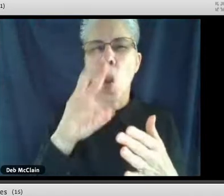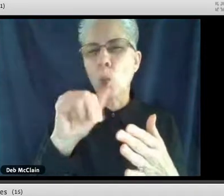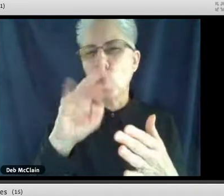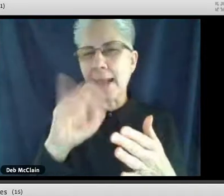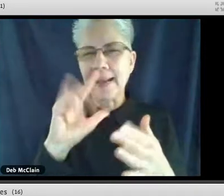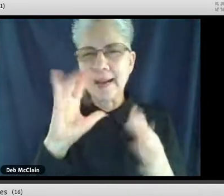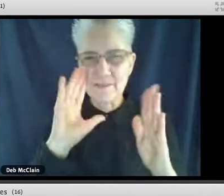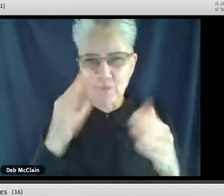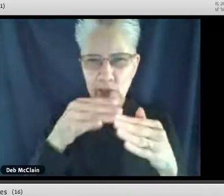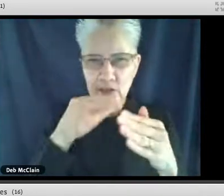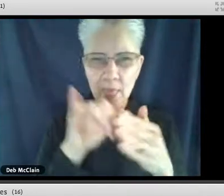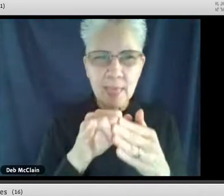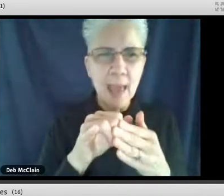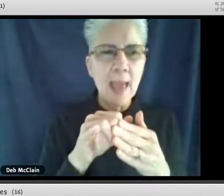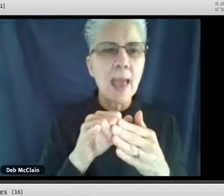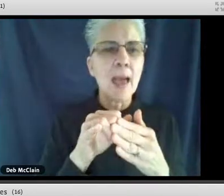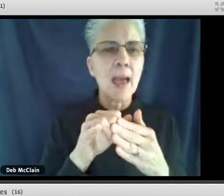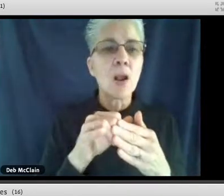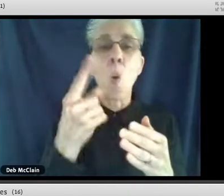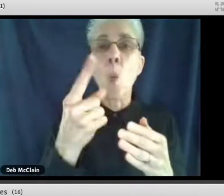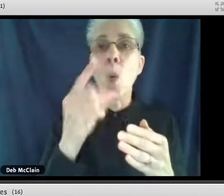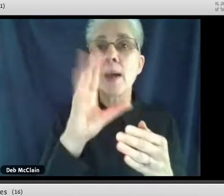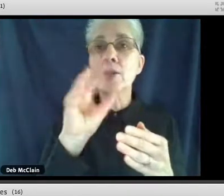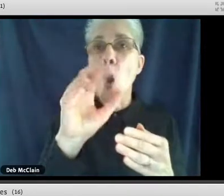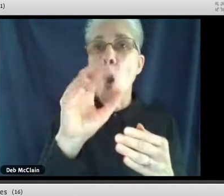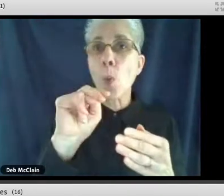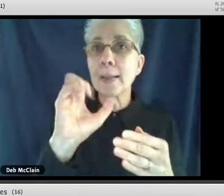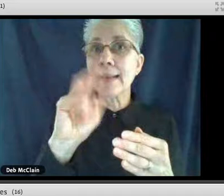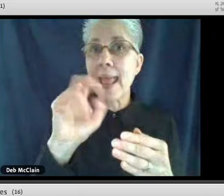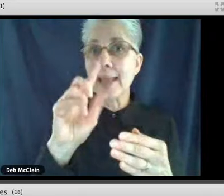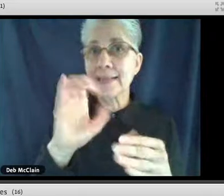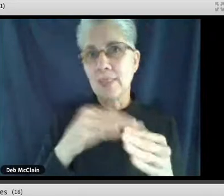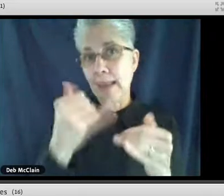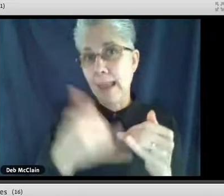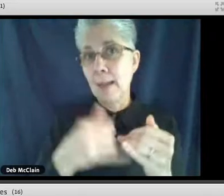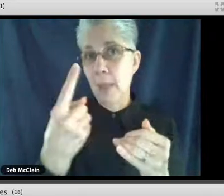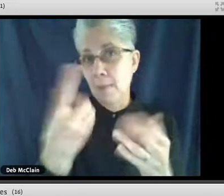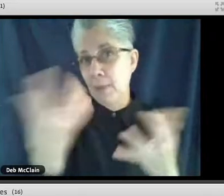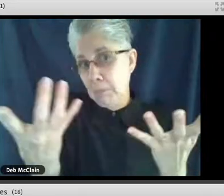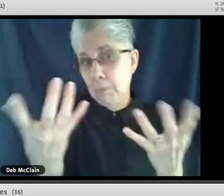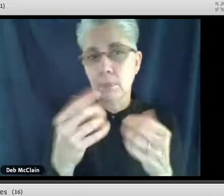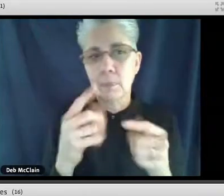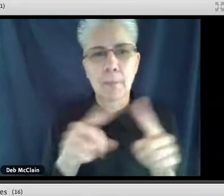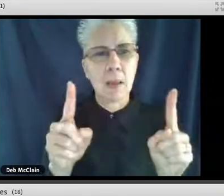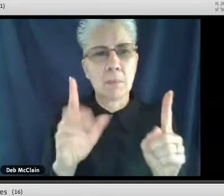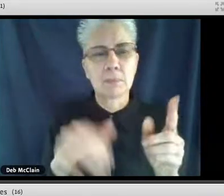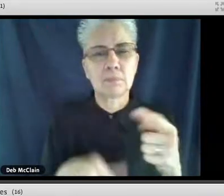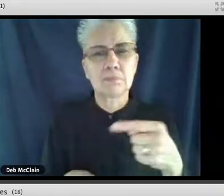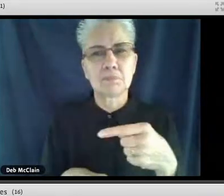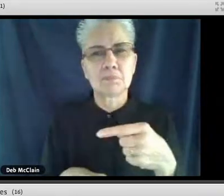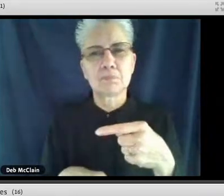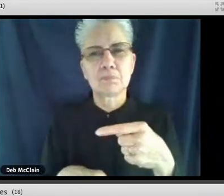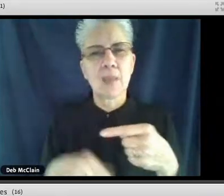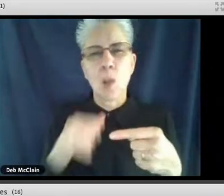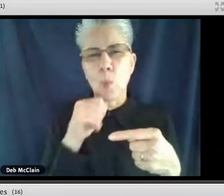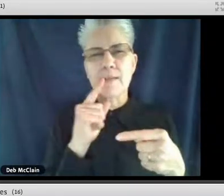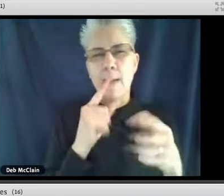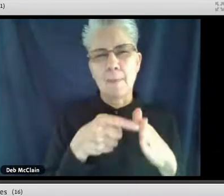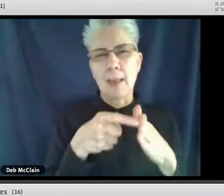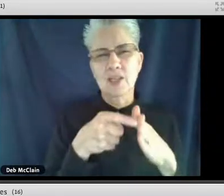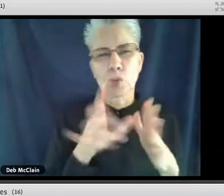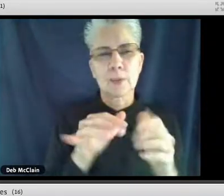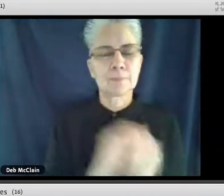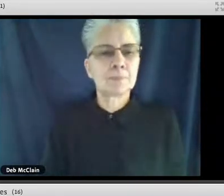Maybe one open-ended at the end, but it wouldn't be mandatory.